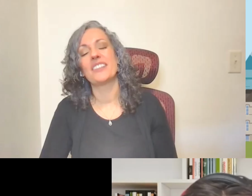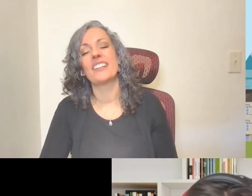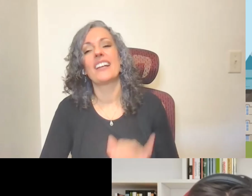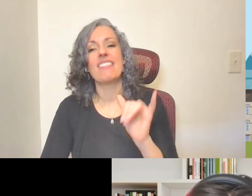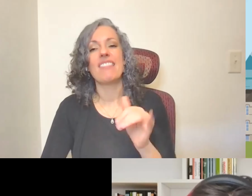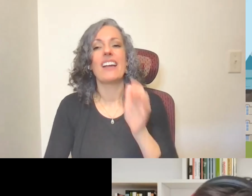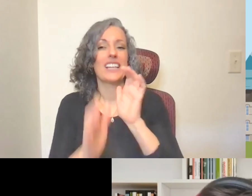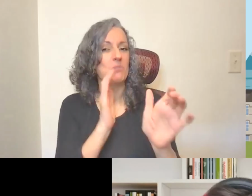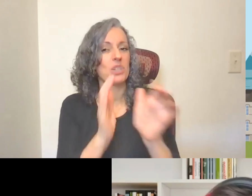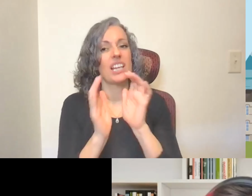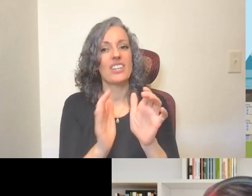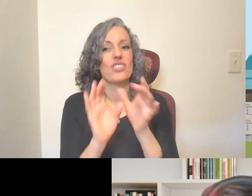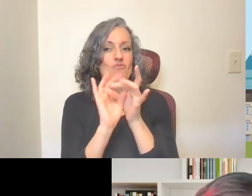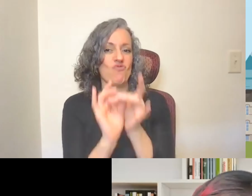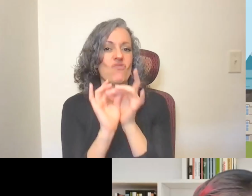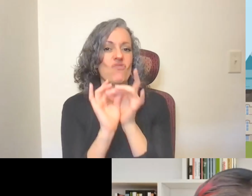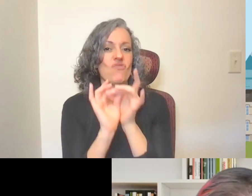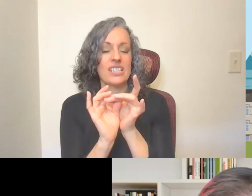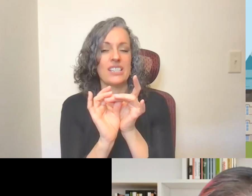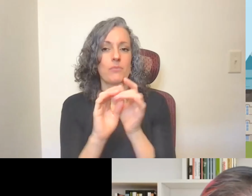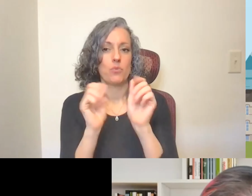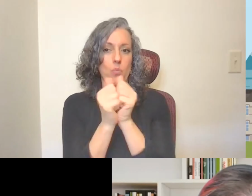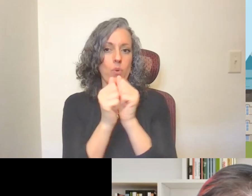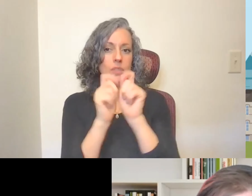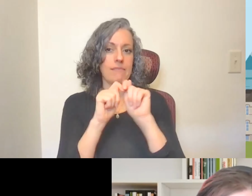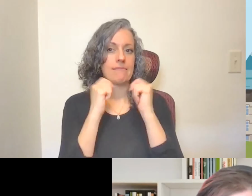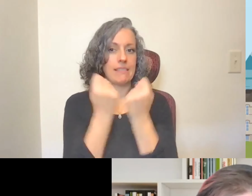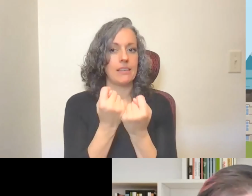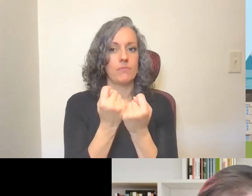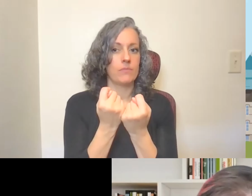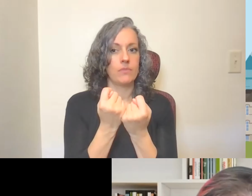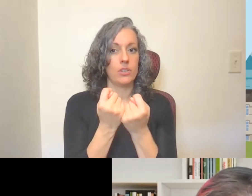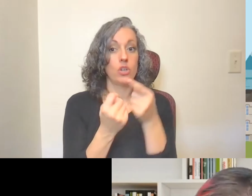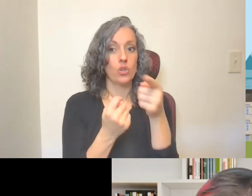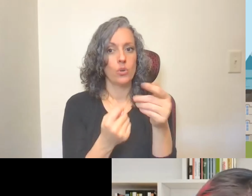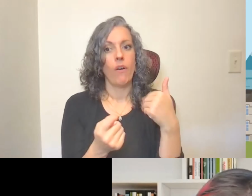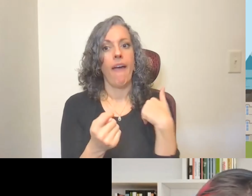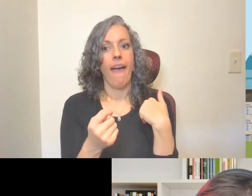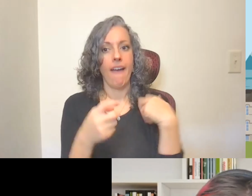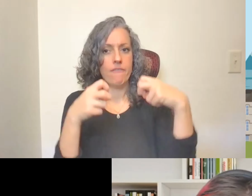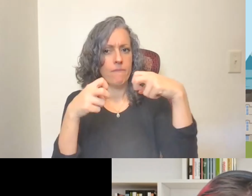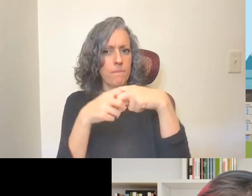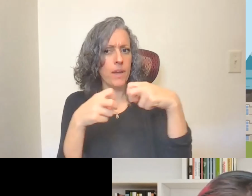relationships across teams, there's a question: "Don't you have bad reactions from devs when you